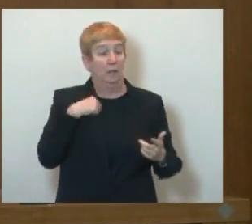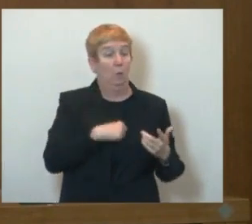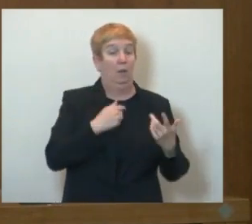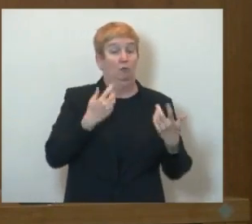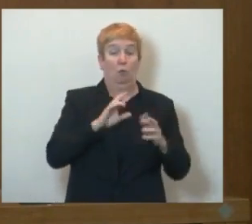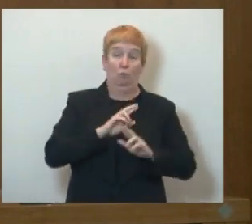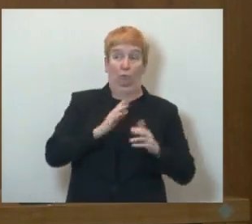SUBGROUPS WITHIN THEM.